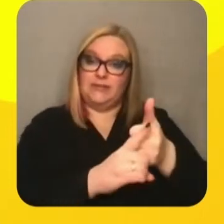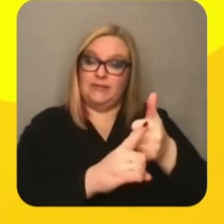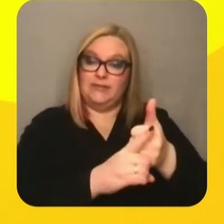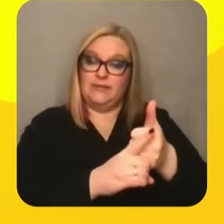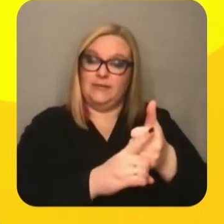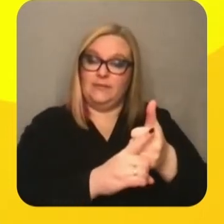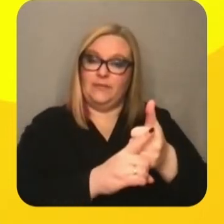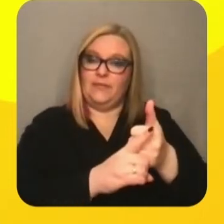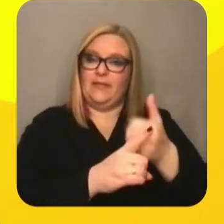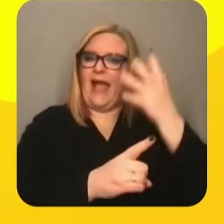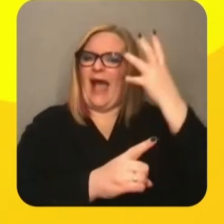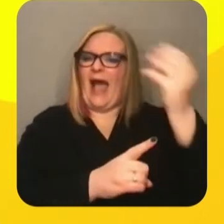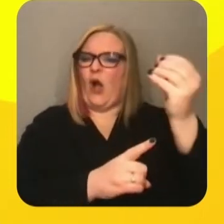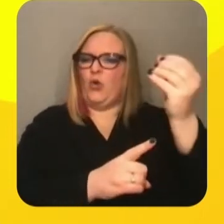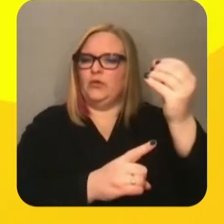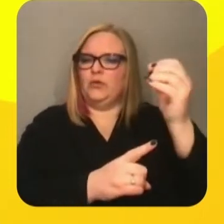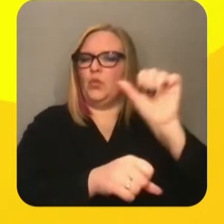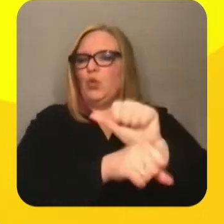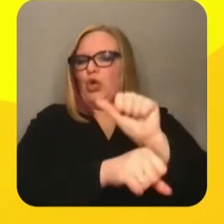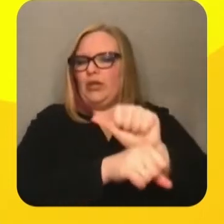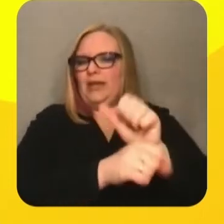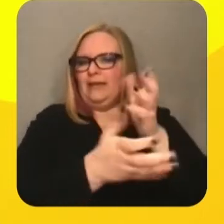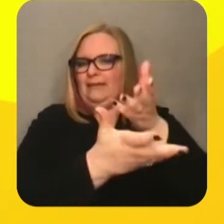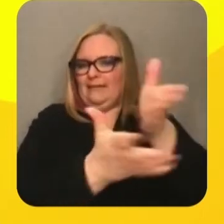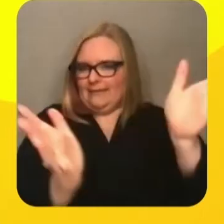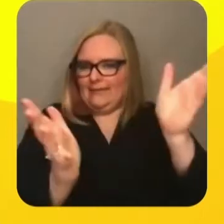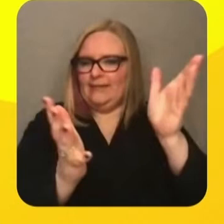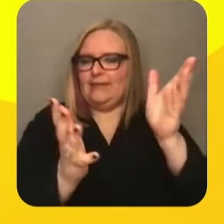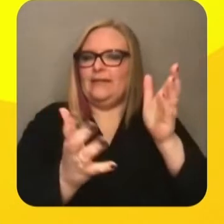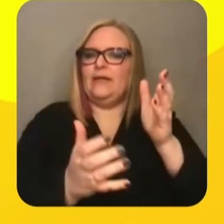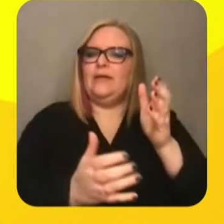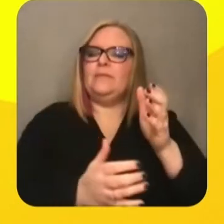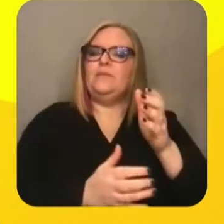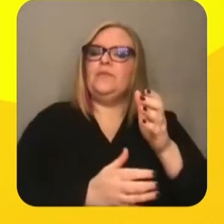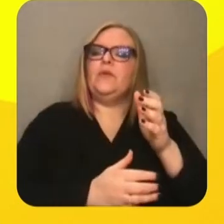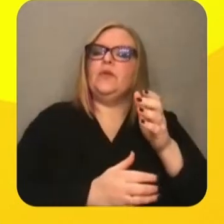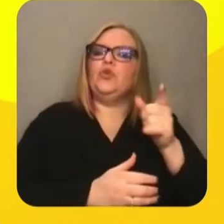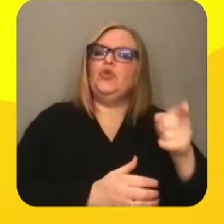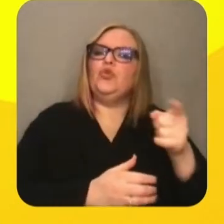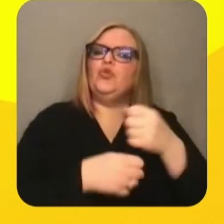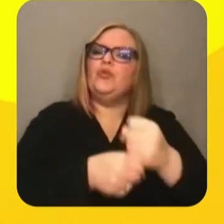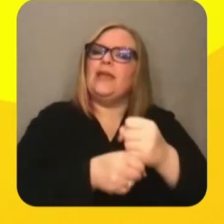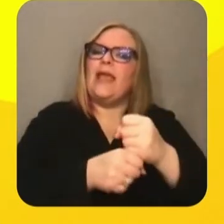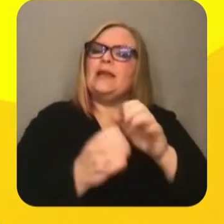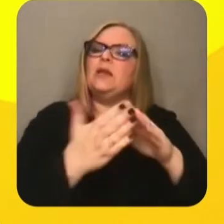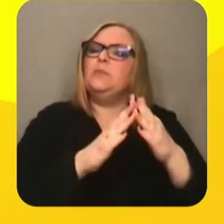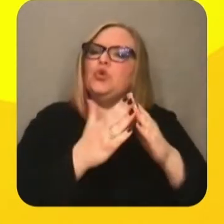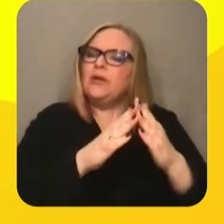I said, like, you need somebody who works and you get here like, Oh my God, there's another one of you. You sort of created this community. And the wonderful thing about the community